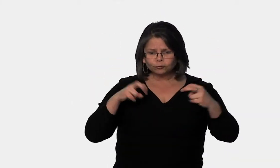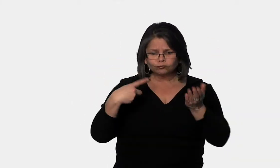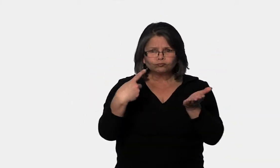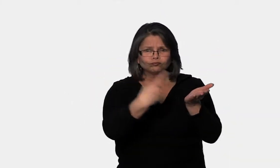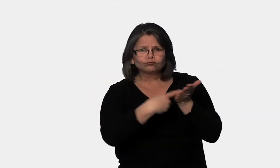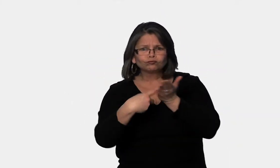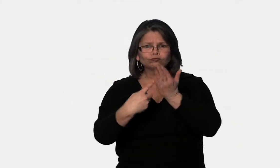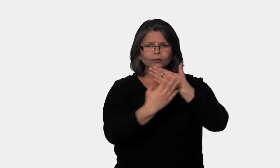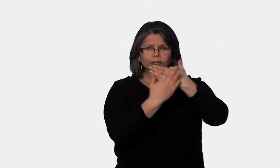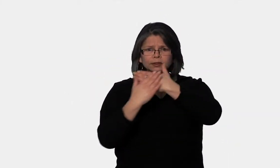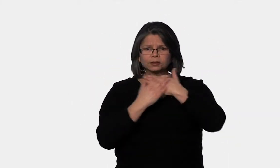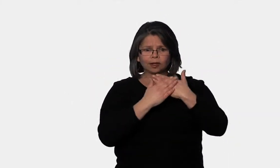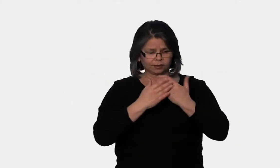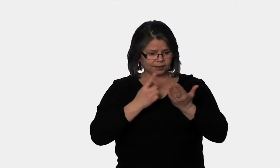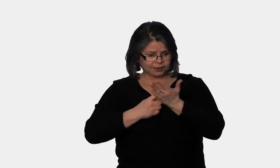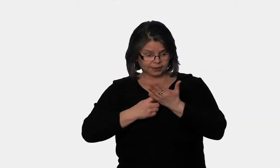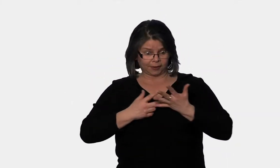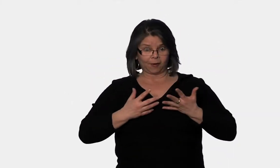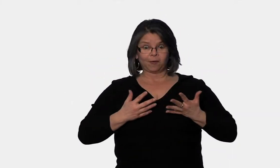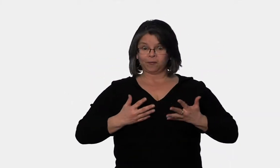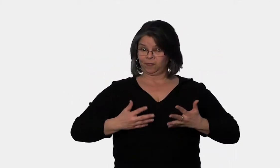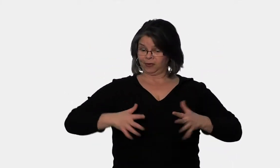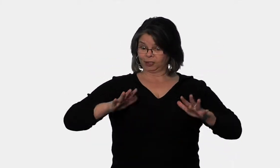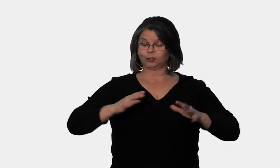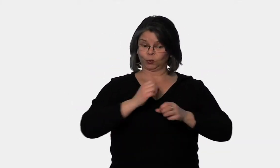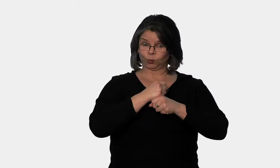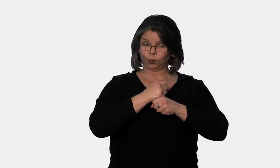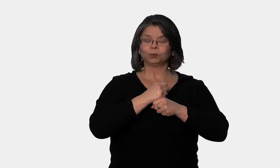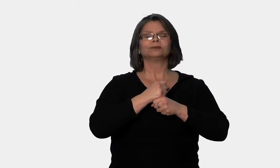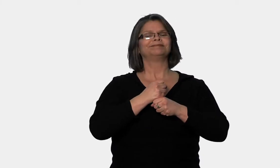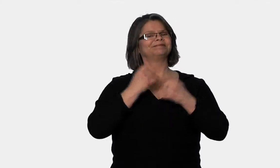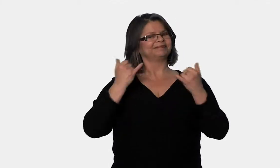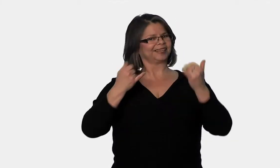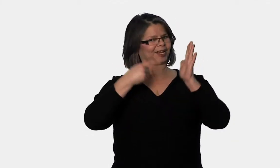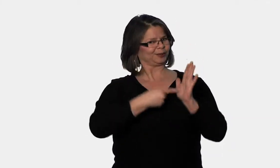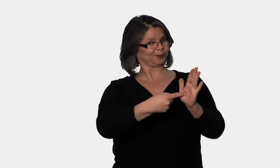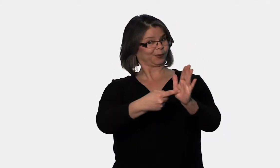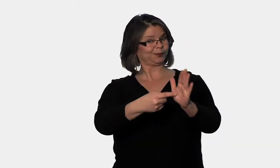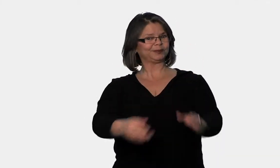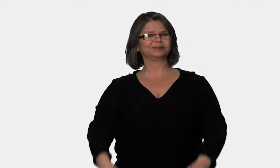with members of the Deaf community.